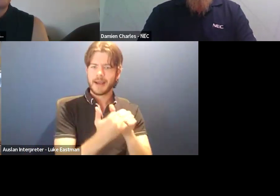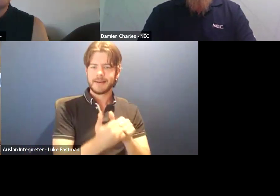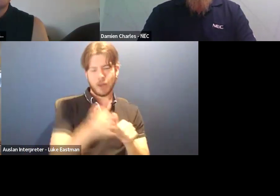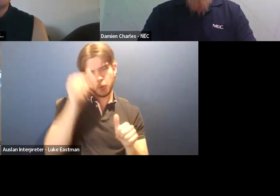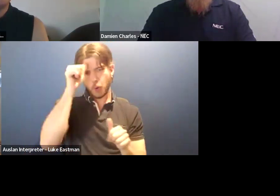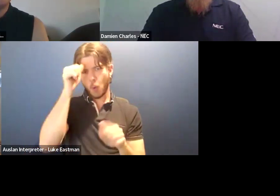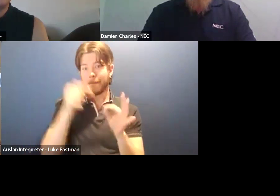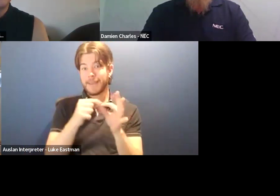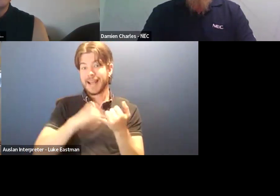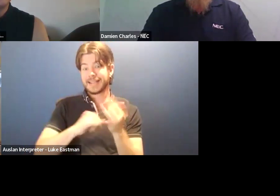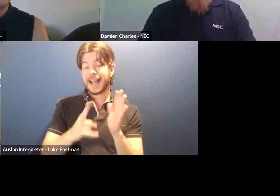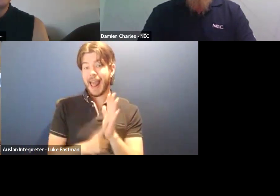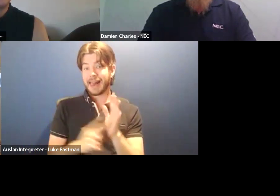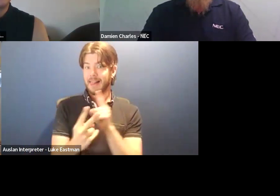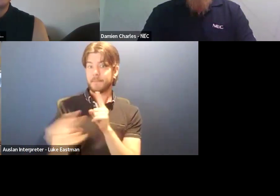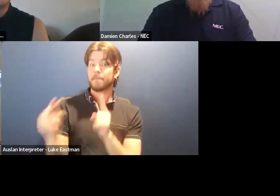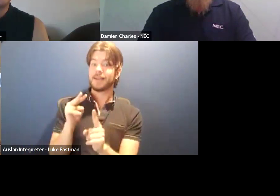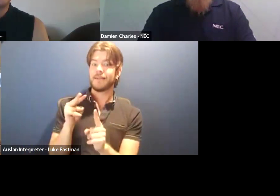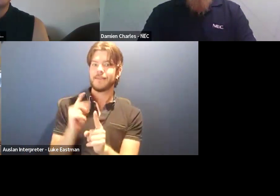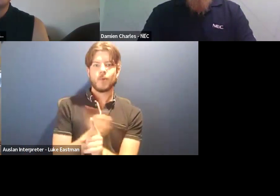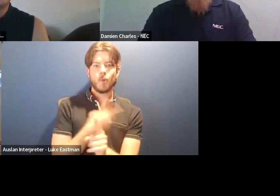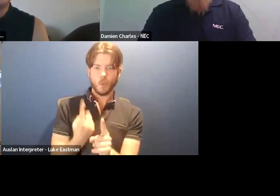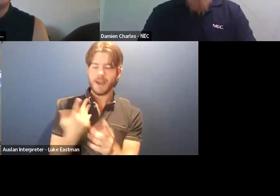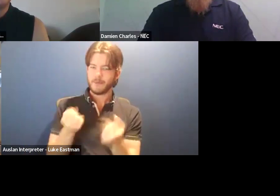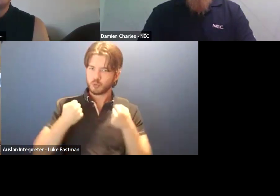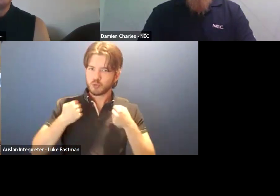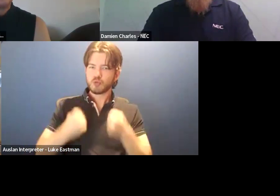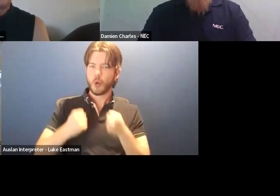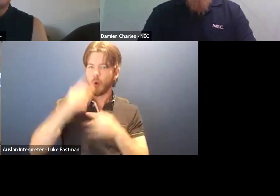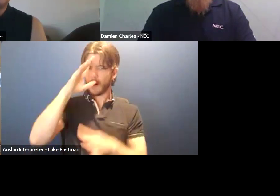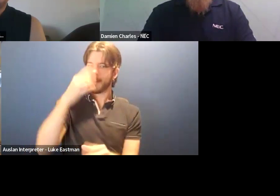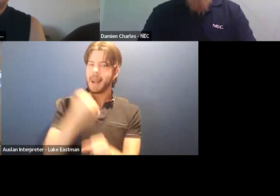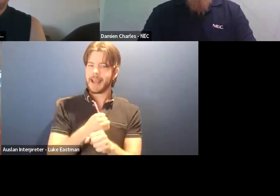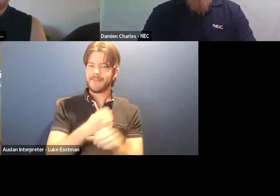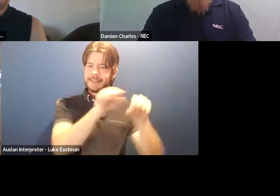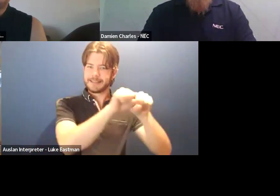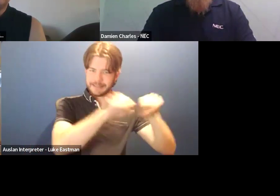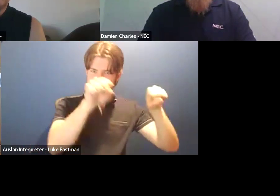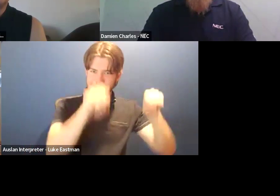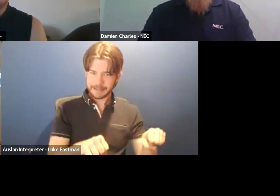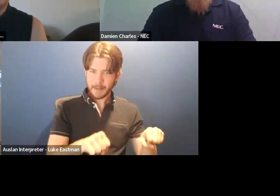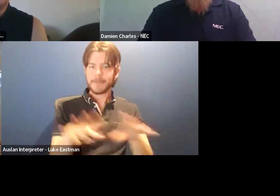perspective, we very much believe in